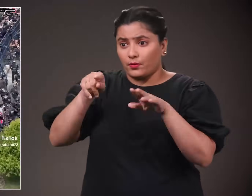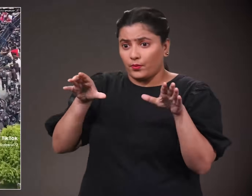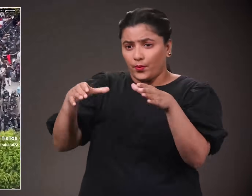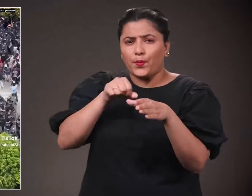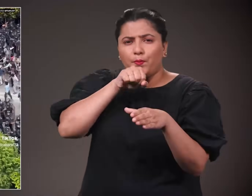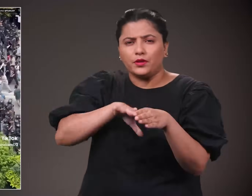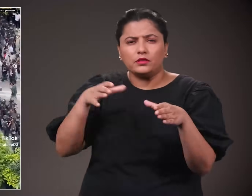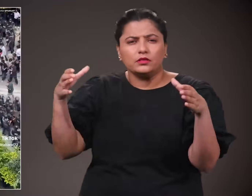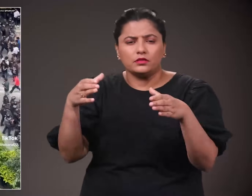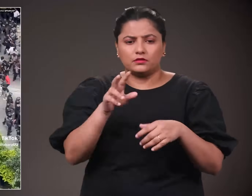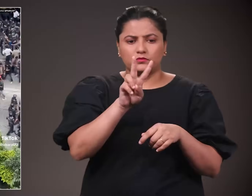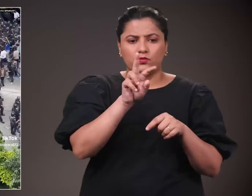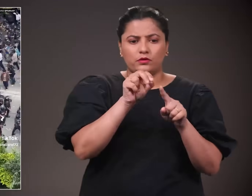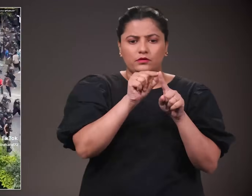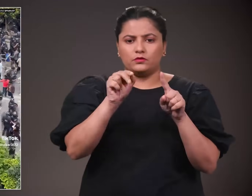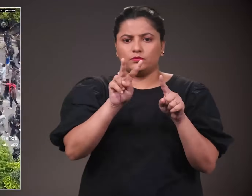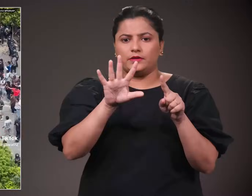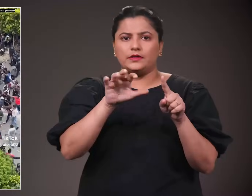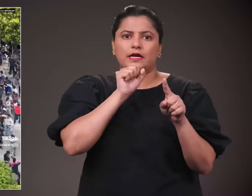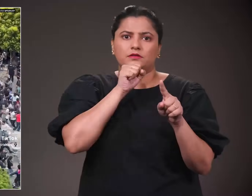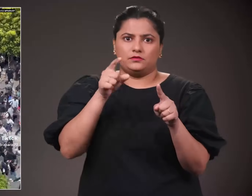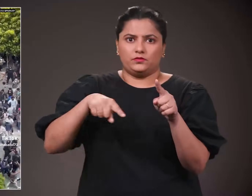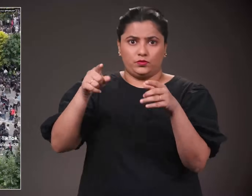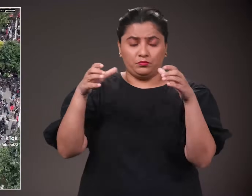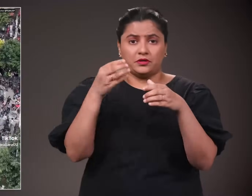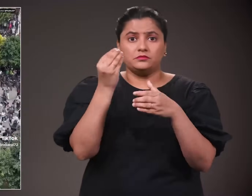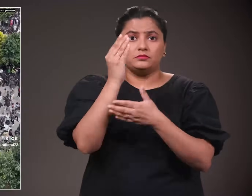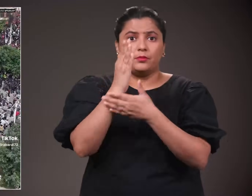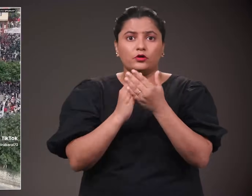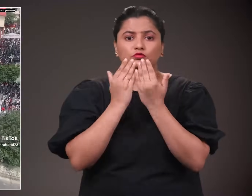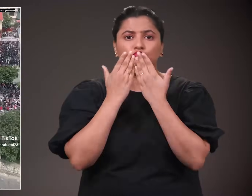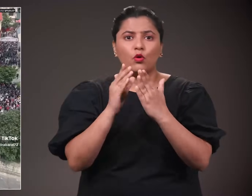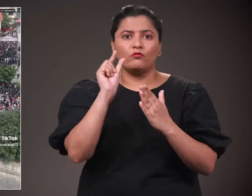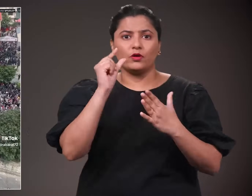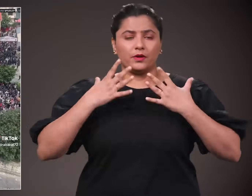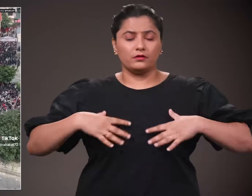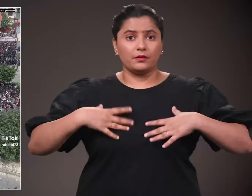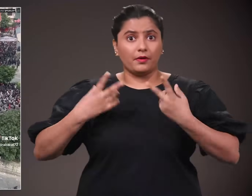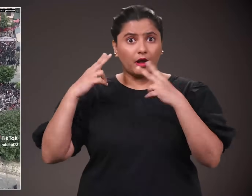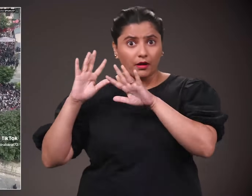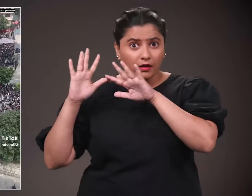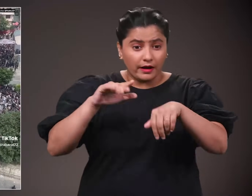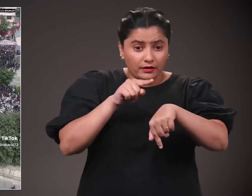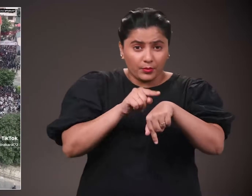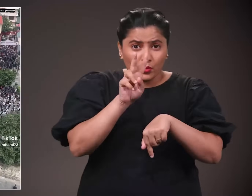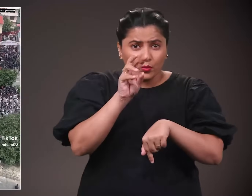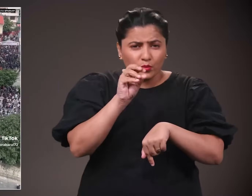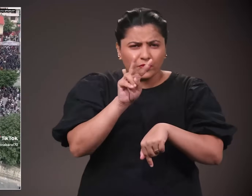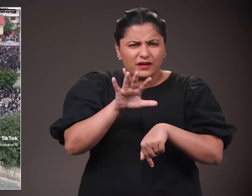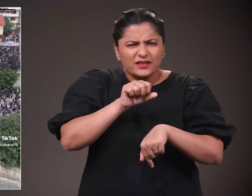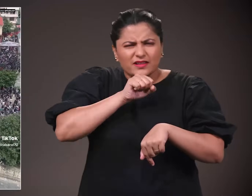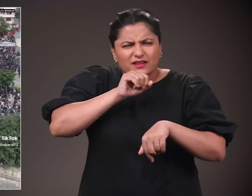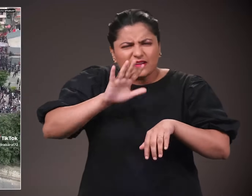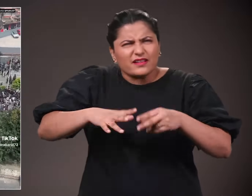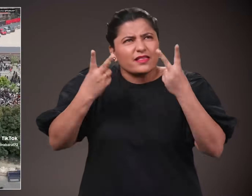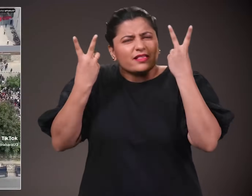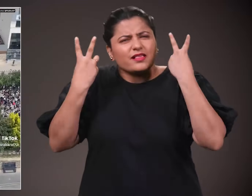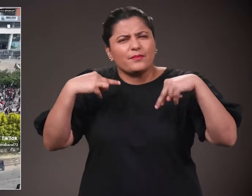Most were youth aged 20-25, students wearing uniforms, young people who spend hours online.